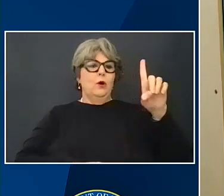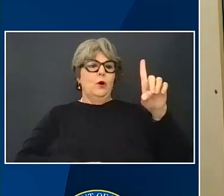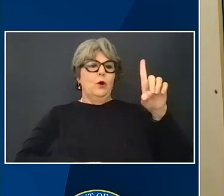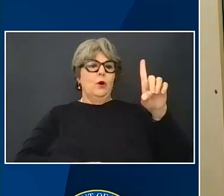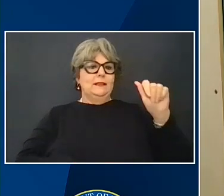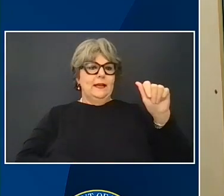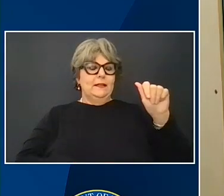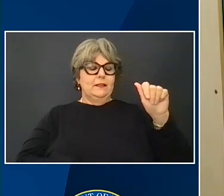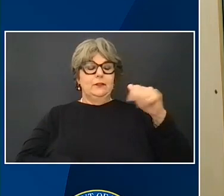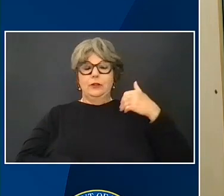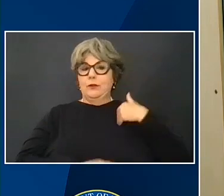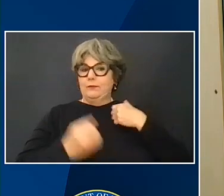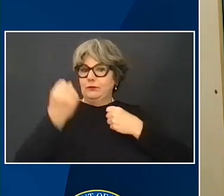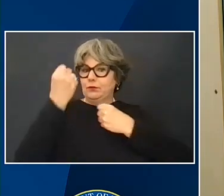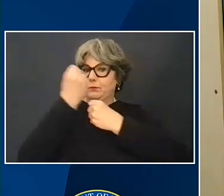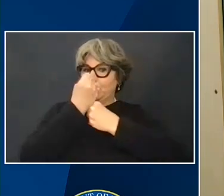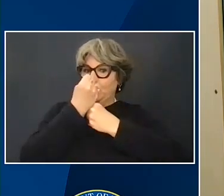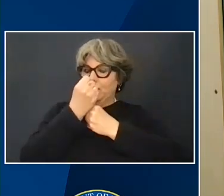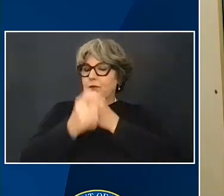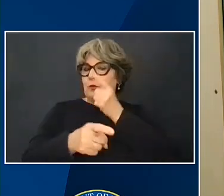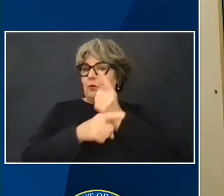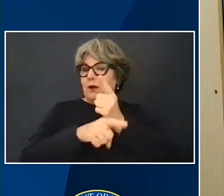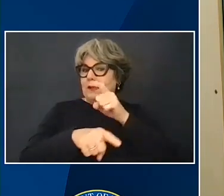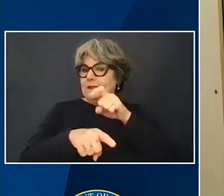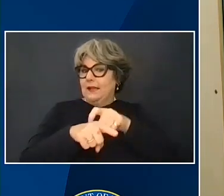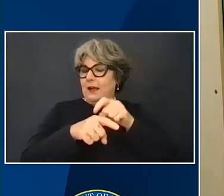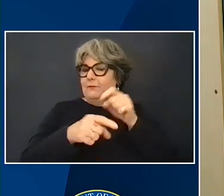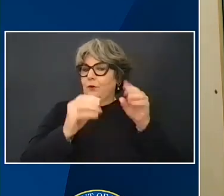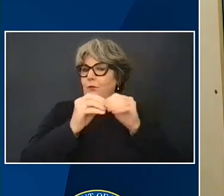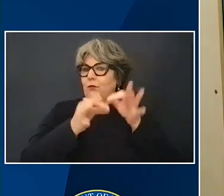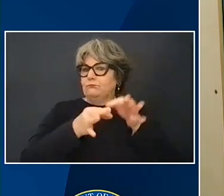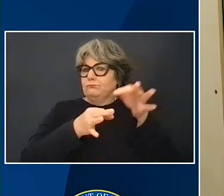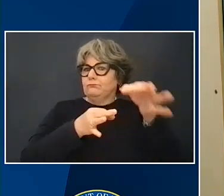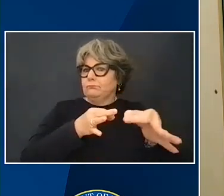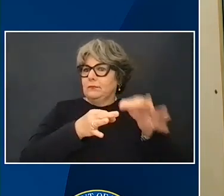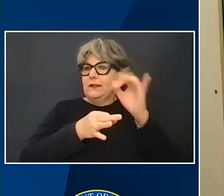for an extension, in this section? I think what you're gonna say is we don't